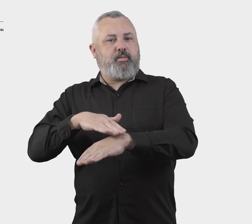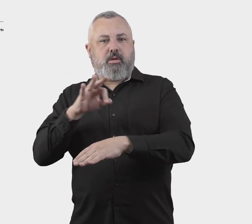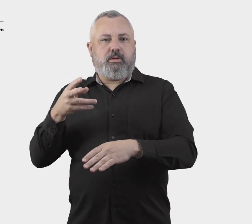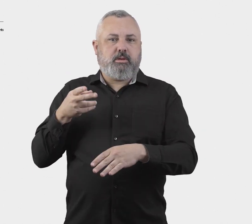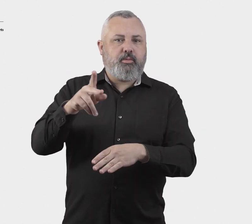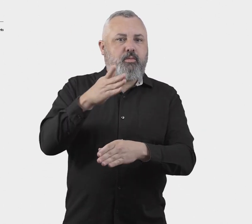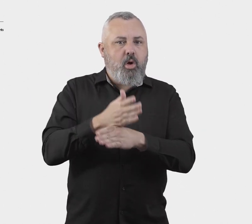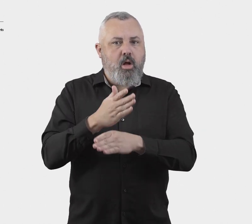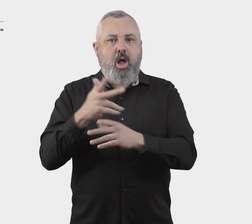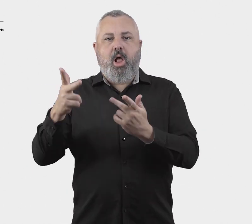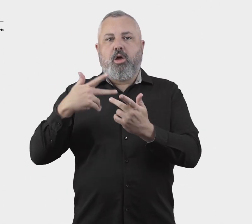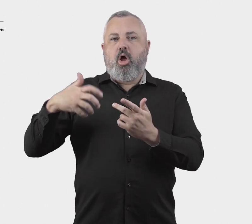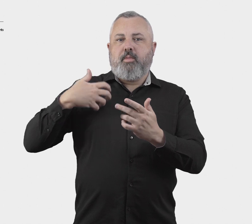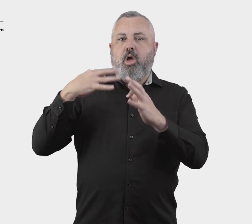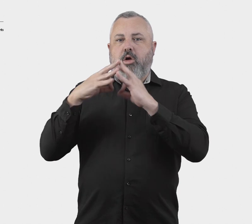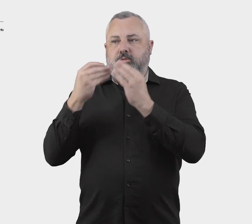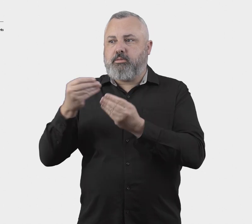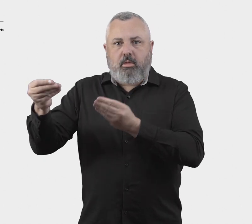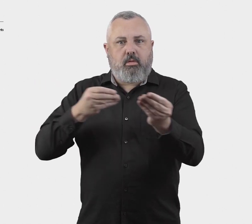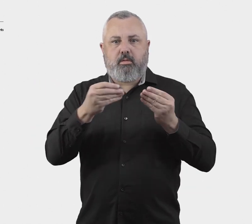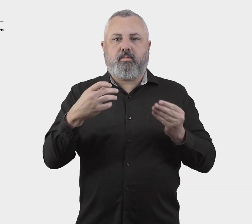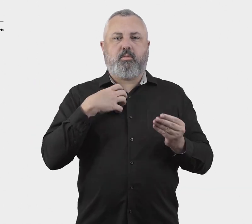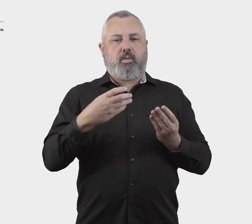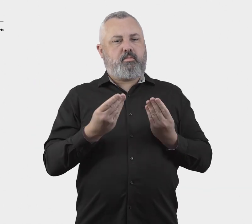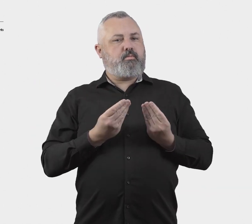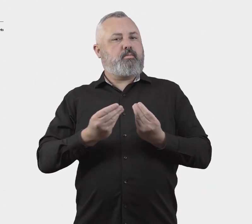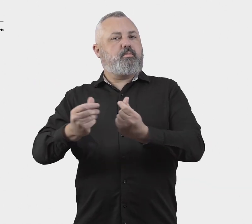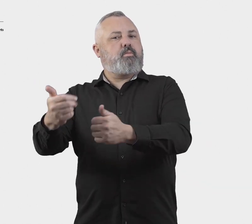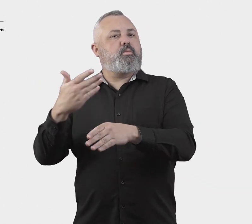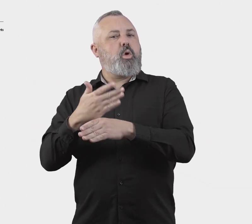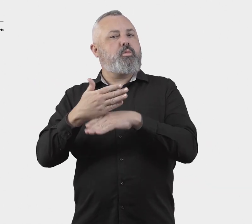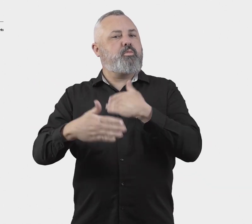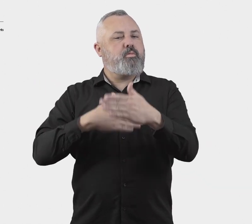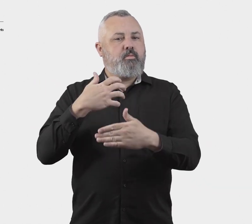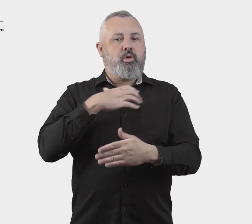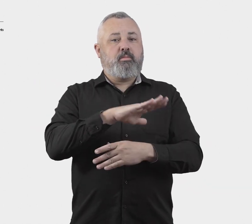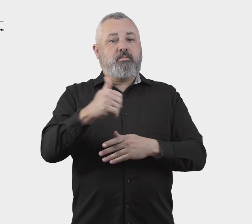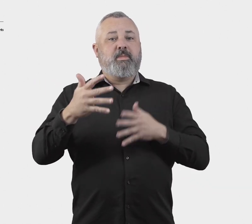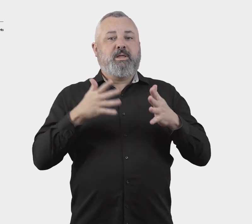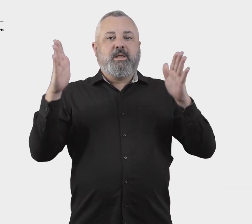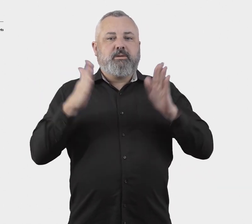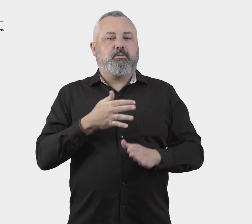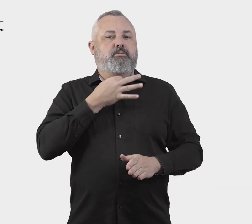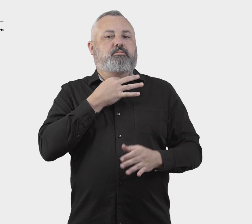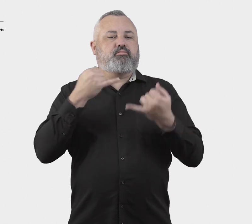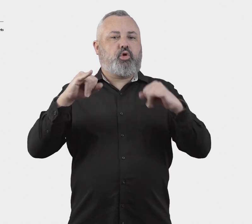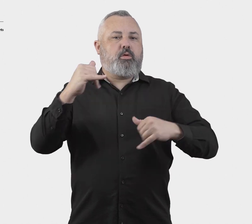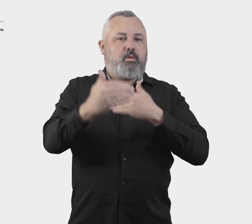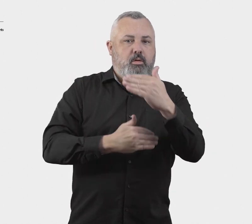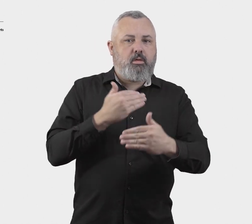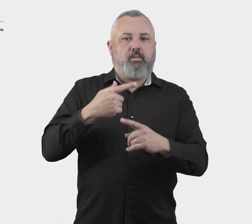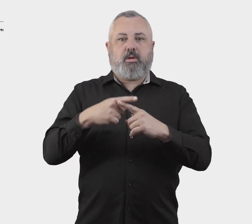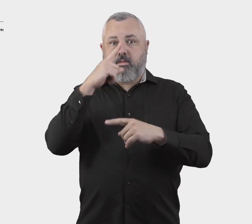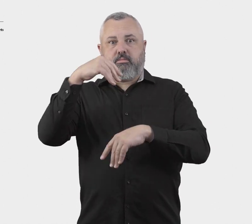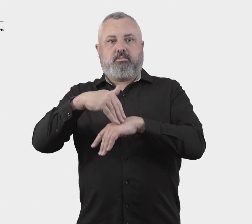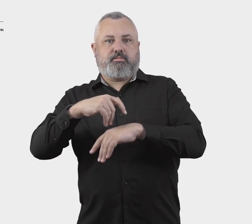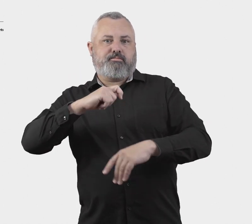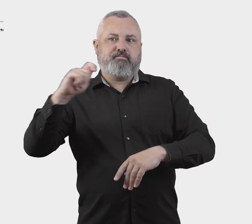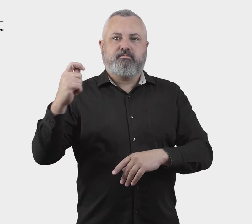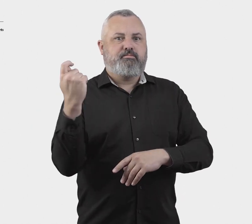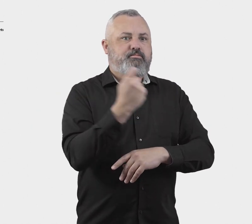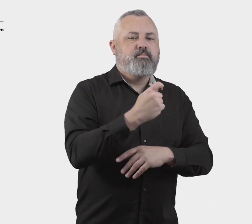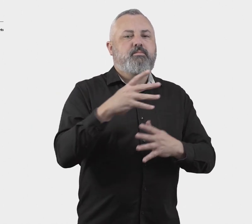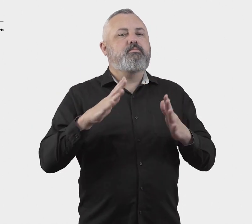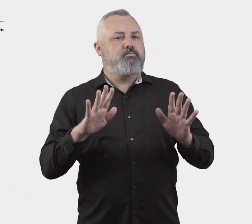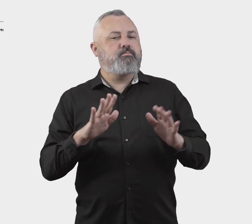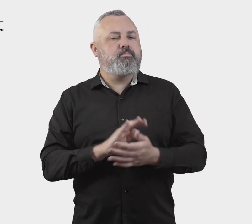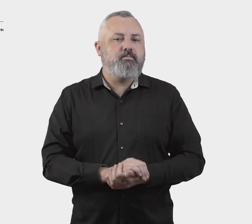duplication with other complaints handling bodies, promotes efficiency, and reduces the potential for litigation.